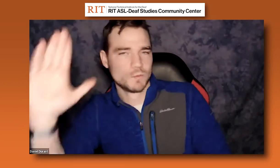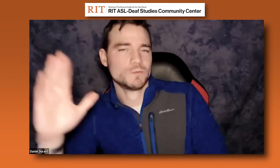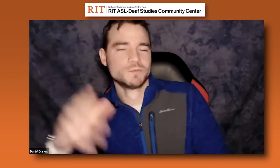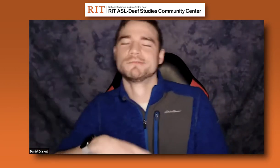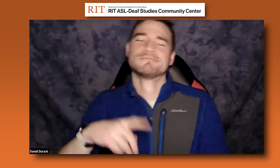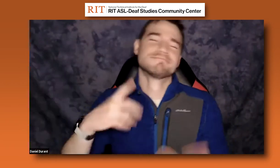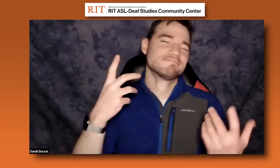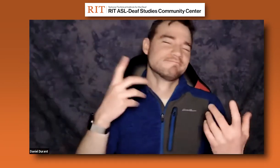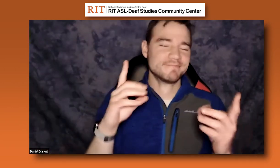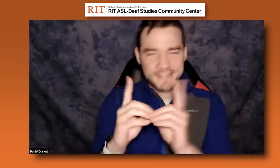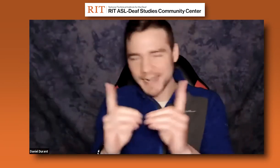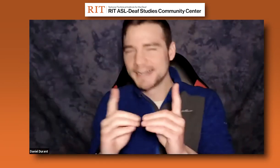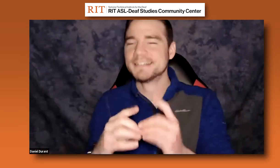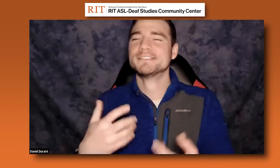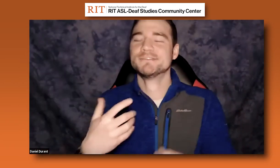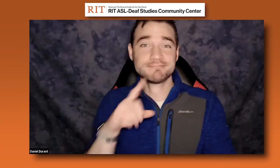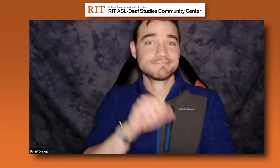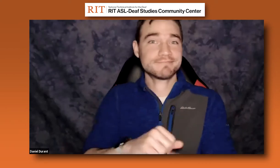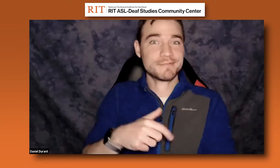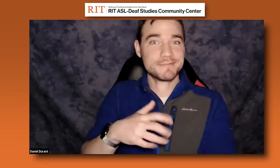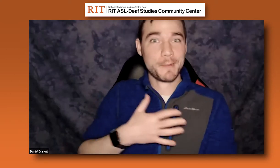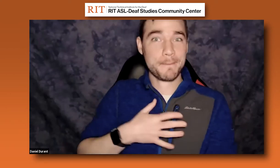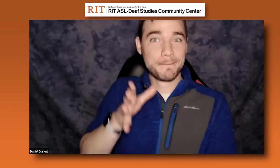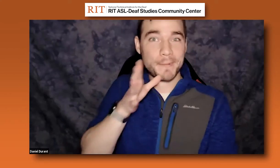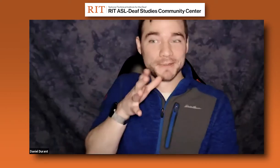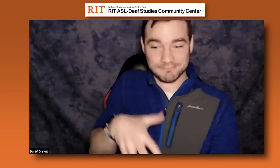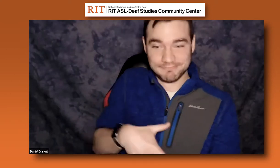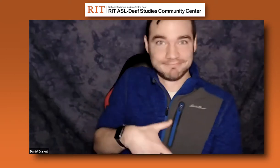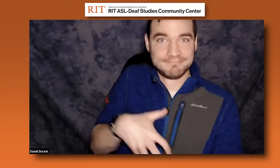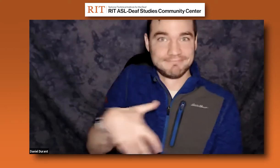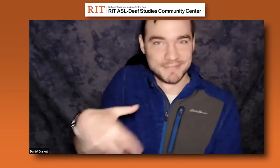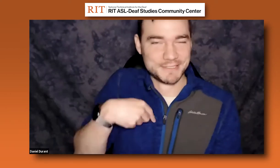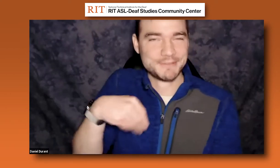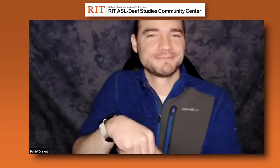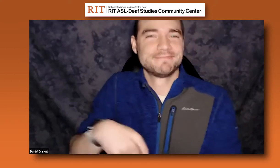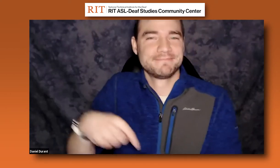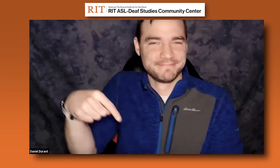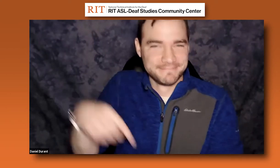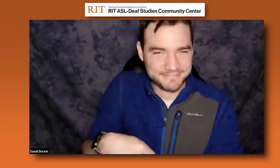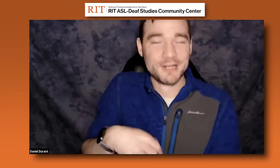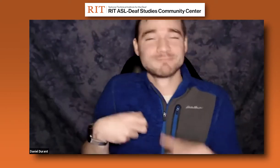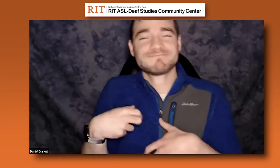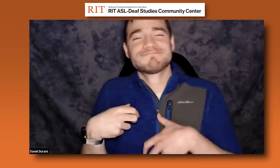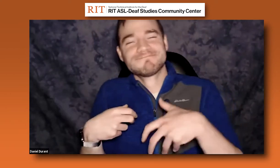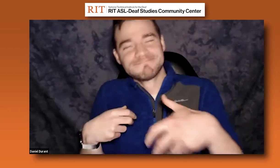on drugs; he had no idea, so they were dating, and my mom became pregnant with me.